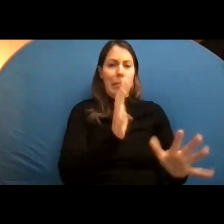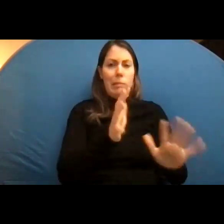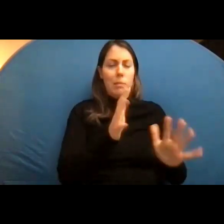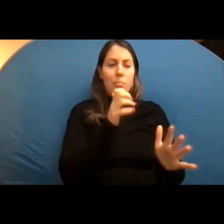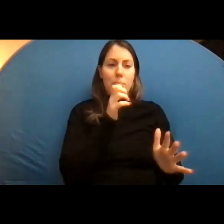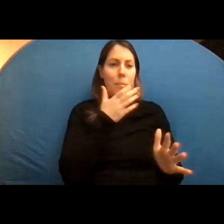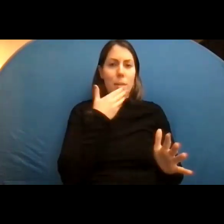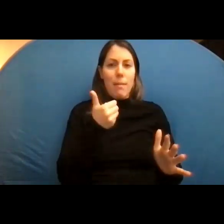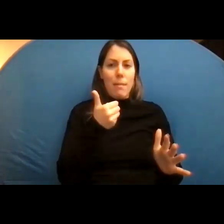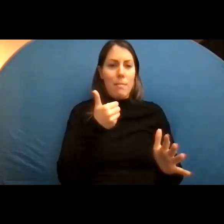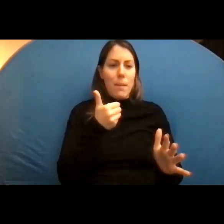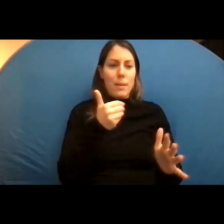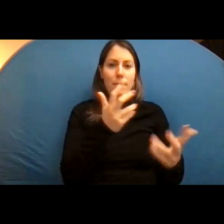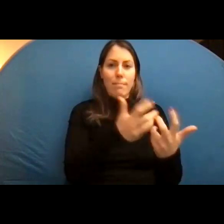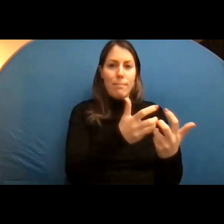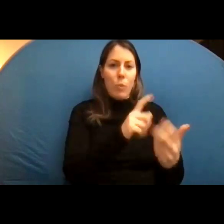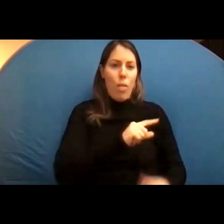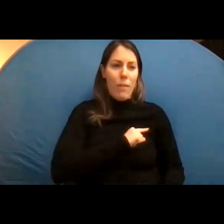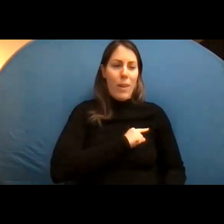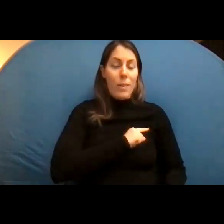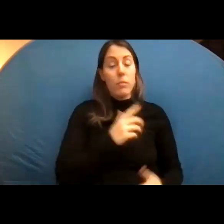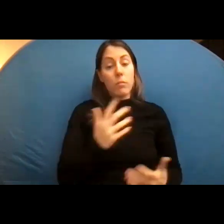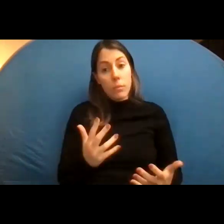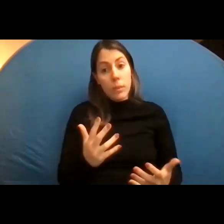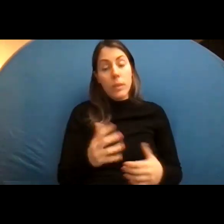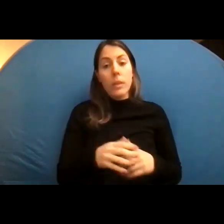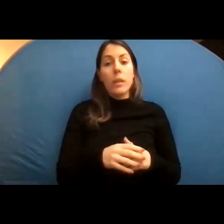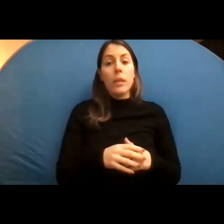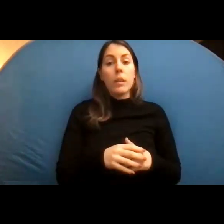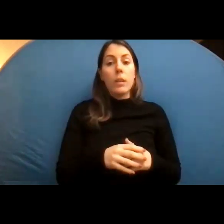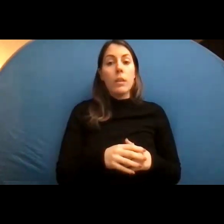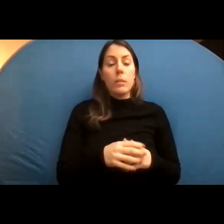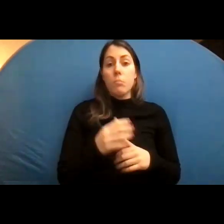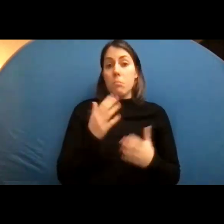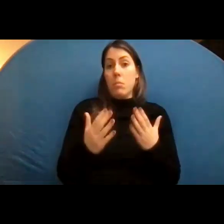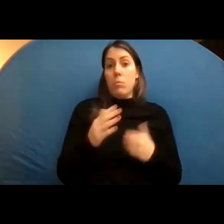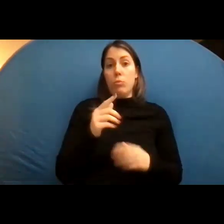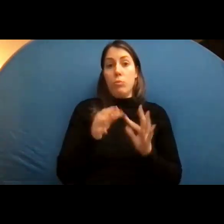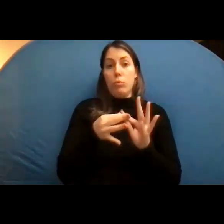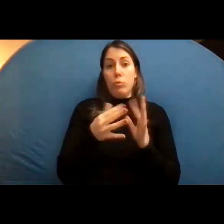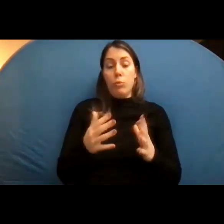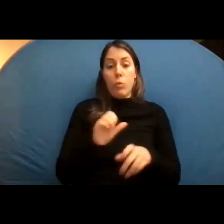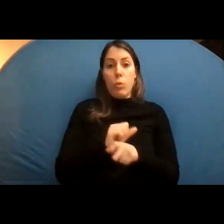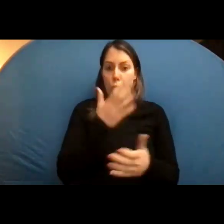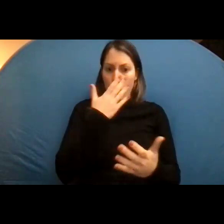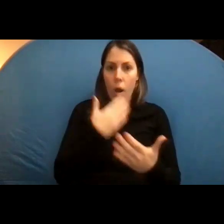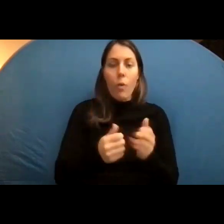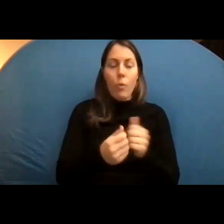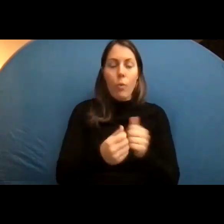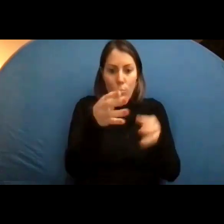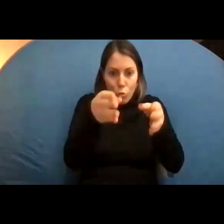for another particular assignment. And an interpreter